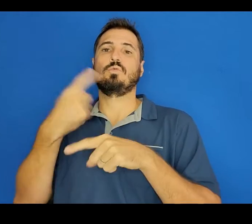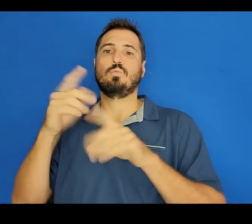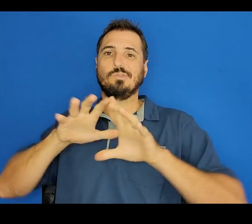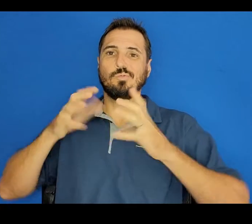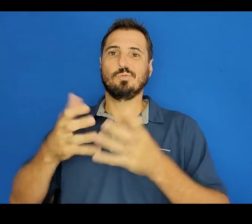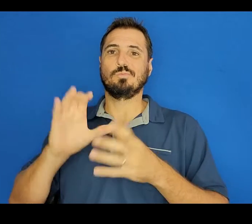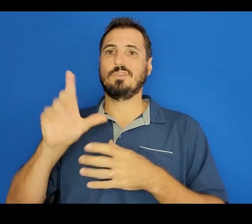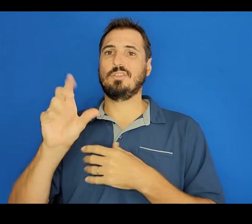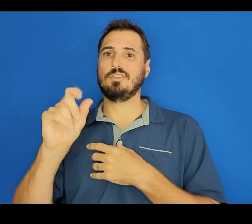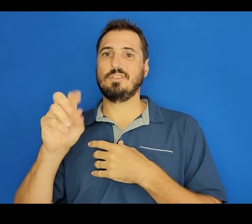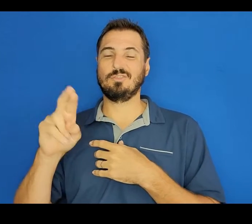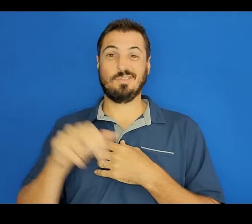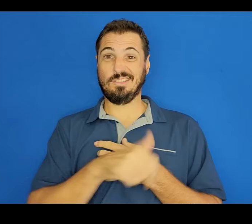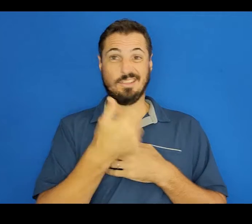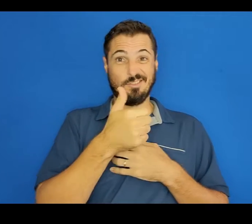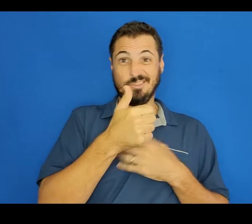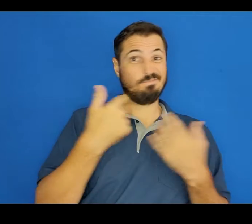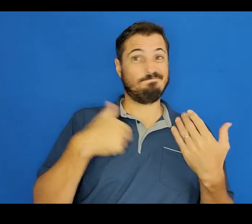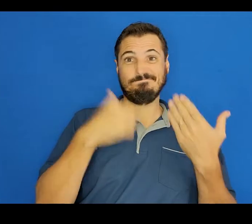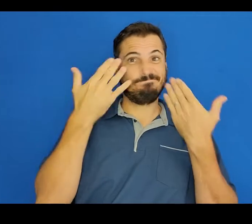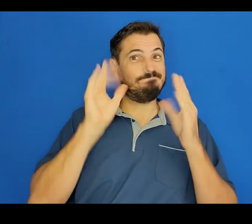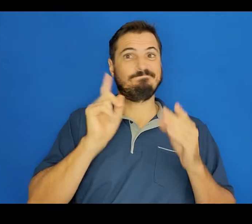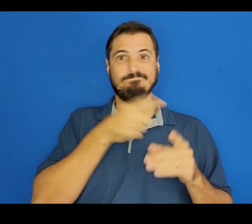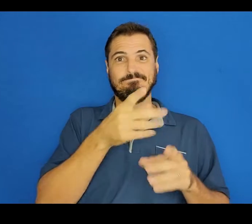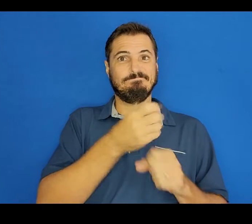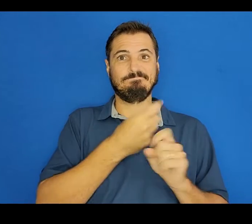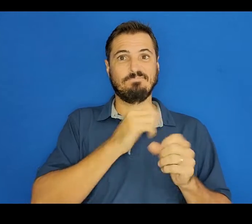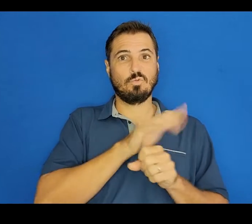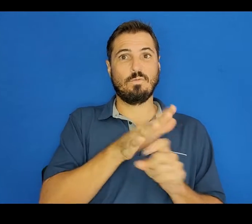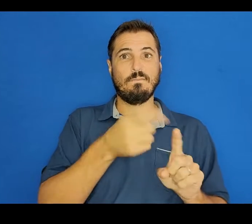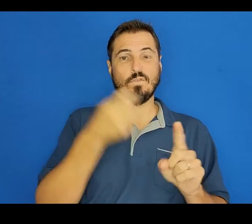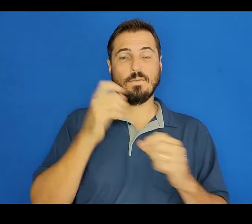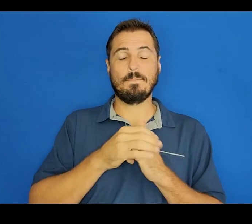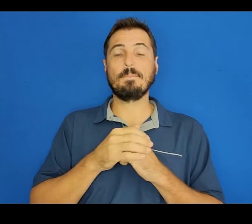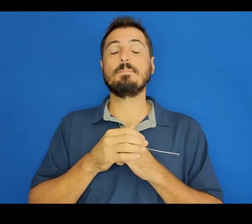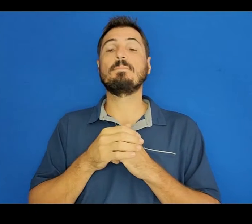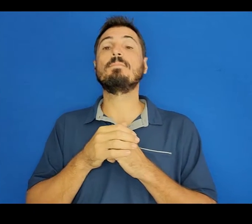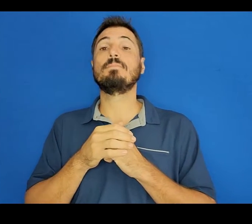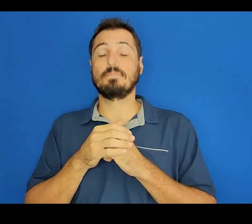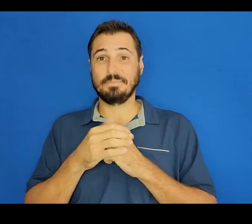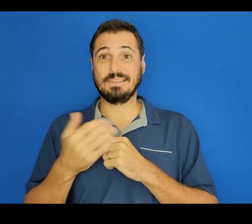source of infection Over the past week, our average daily case count was 16 cases per day.